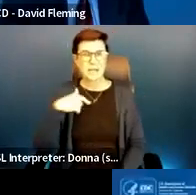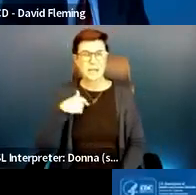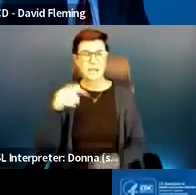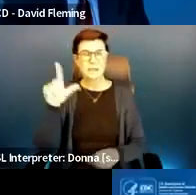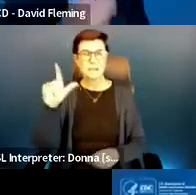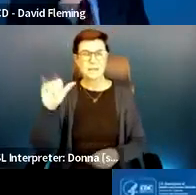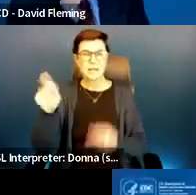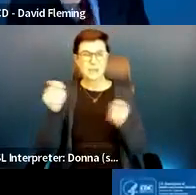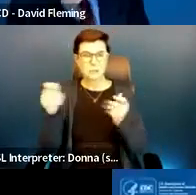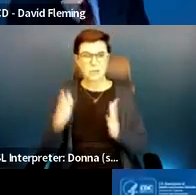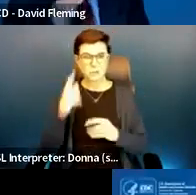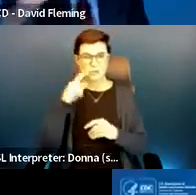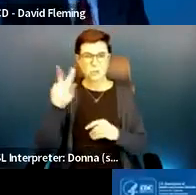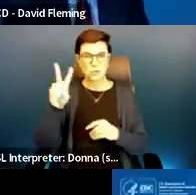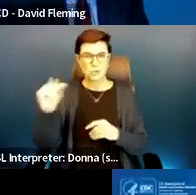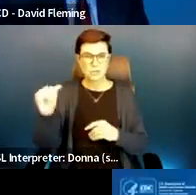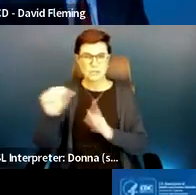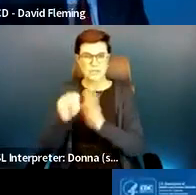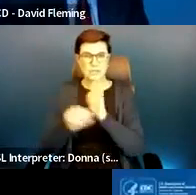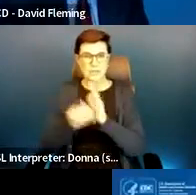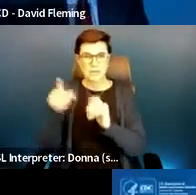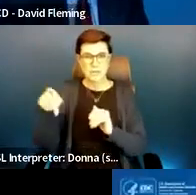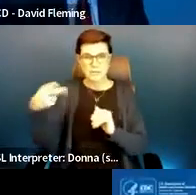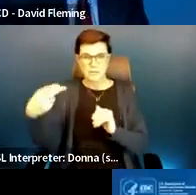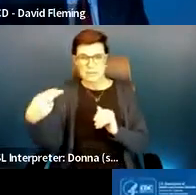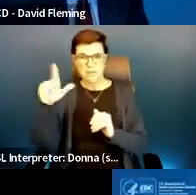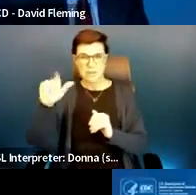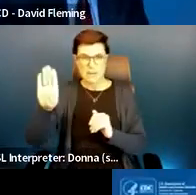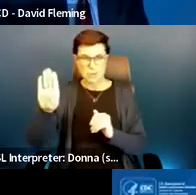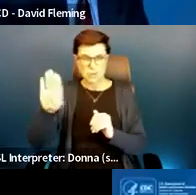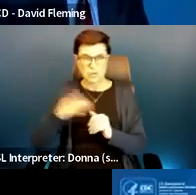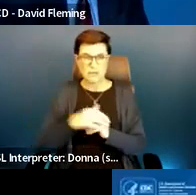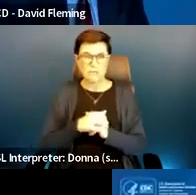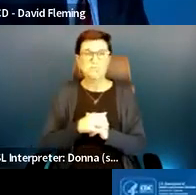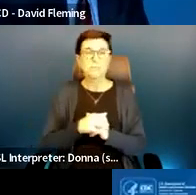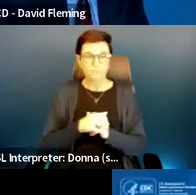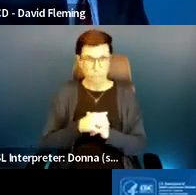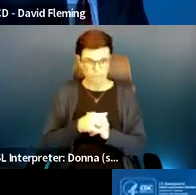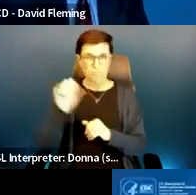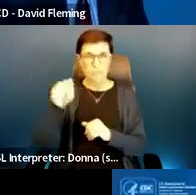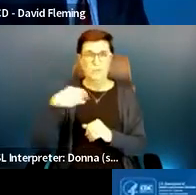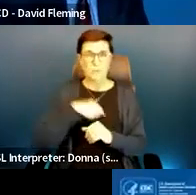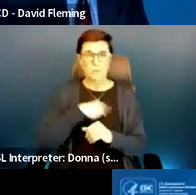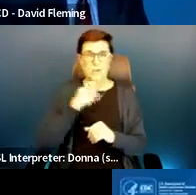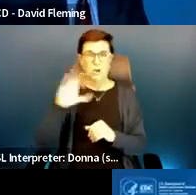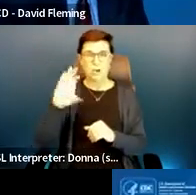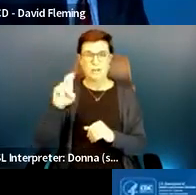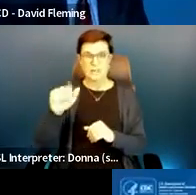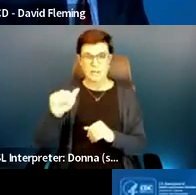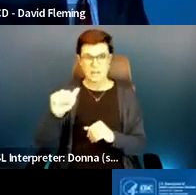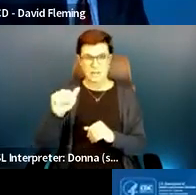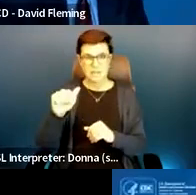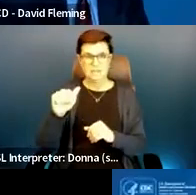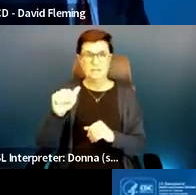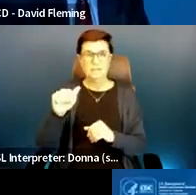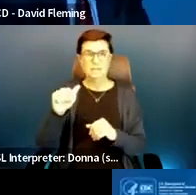for Virginia State Public Health Laboratory and we are a CLIA-accredited laboratory.